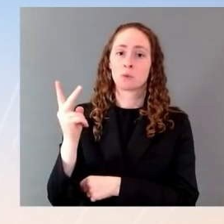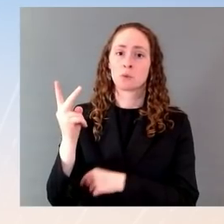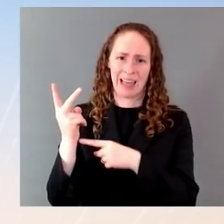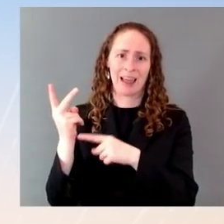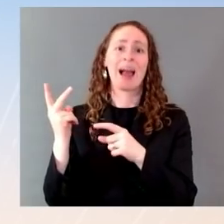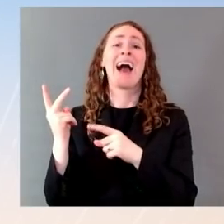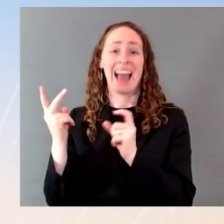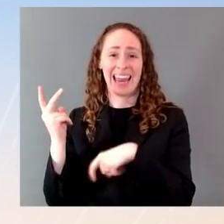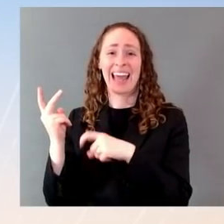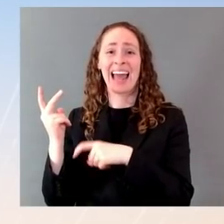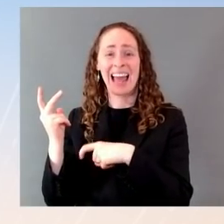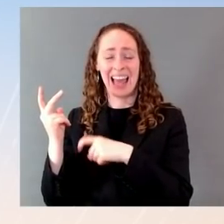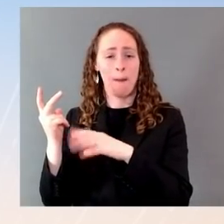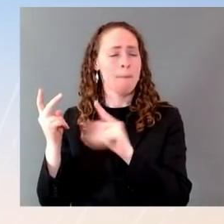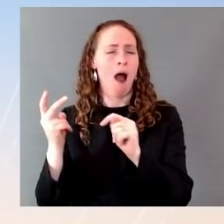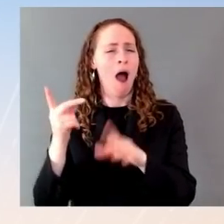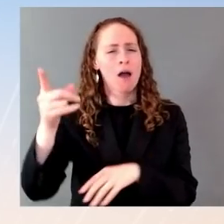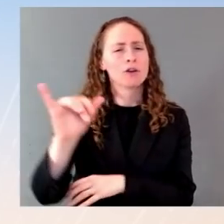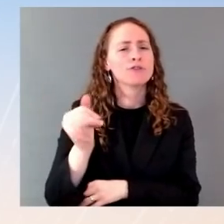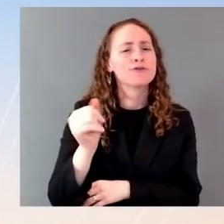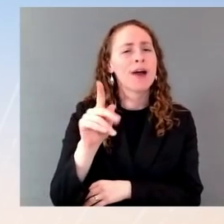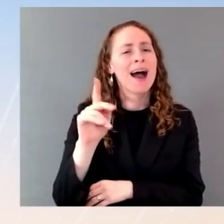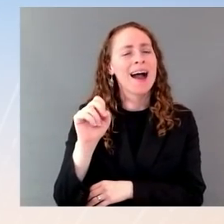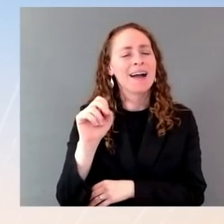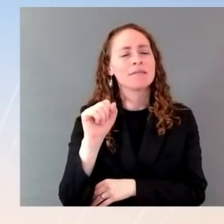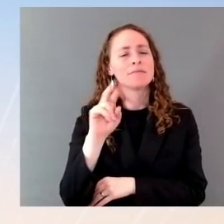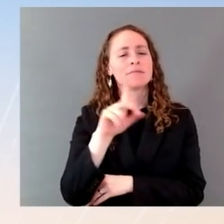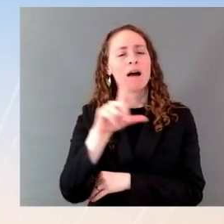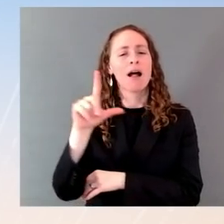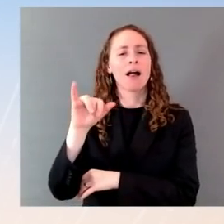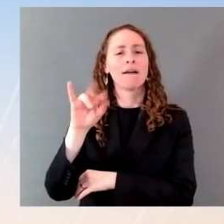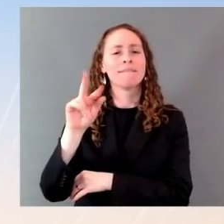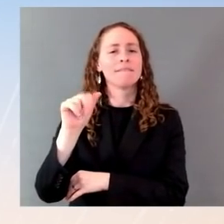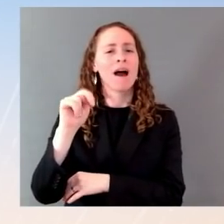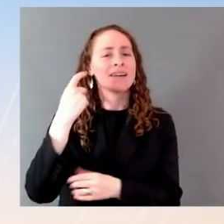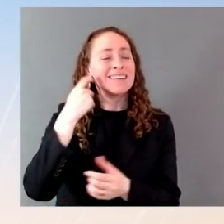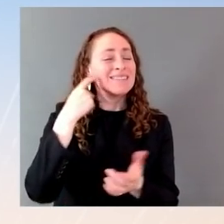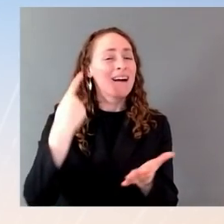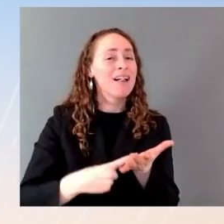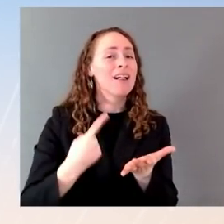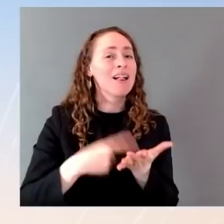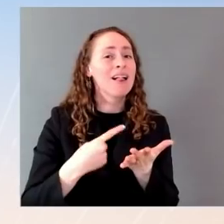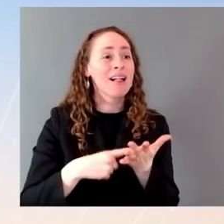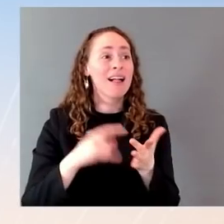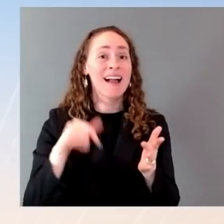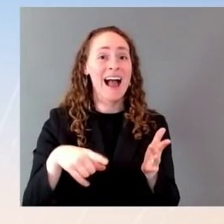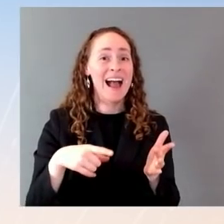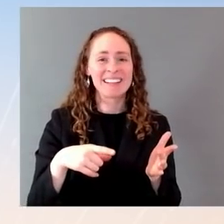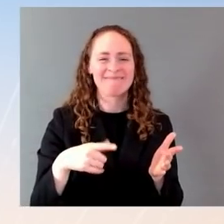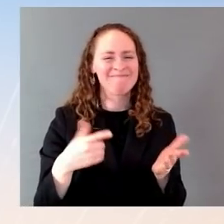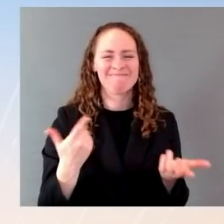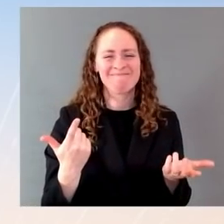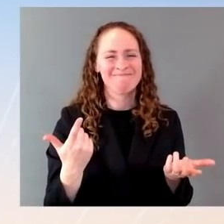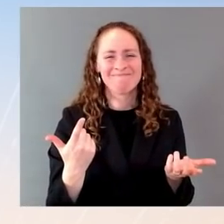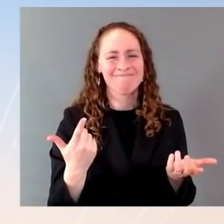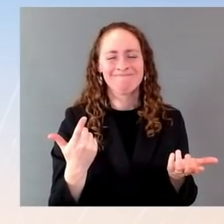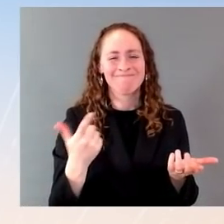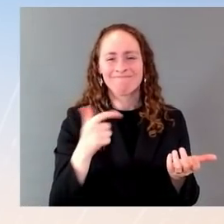that that is not effectively going to change the behavior of President Putin. So, yes, Germany, in our joint statement,